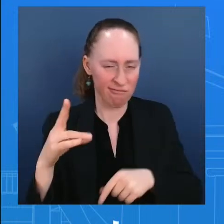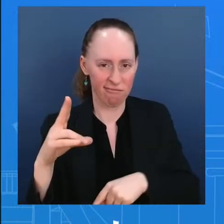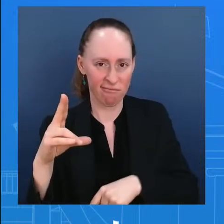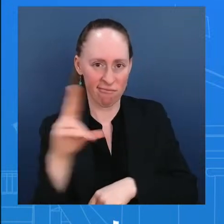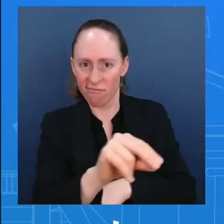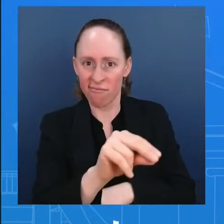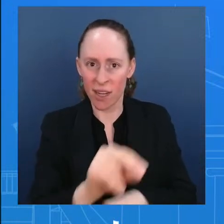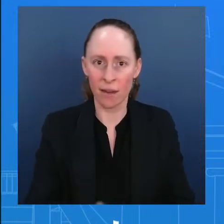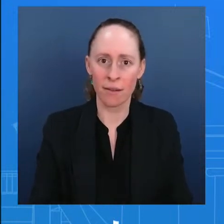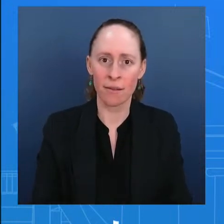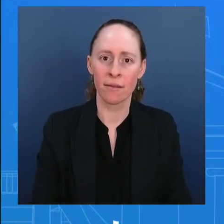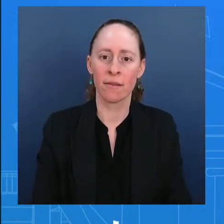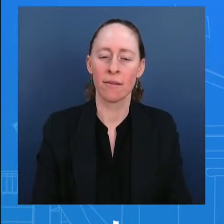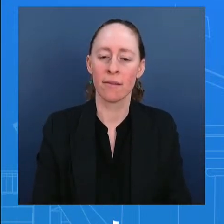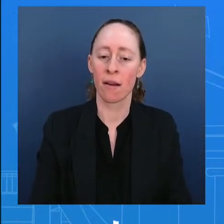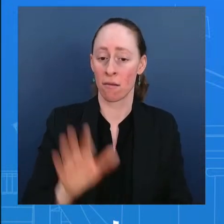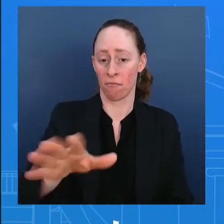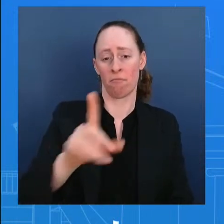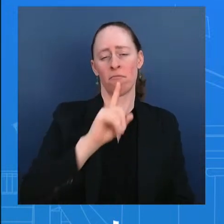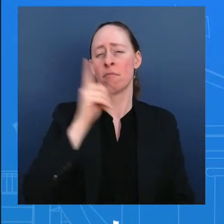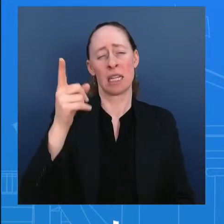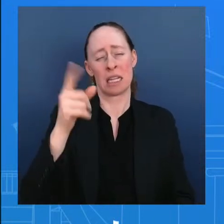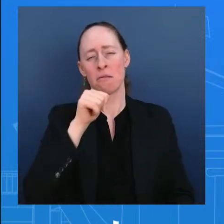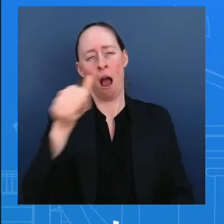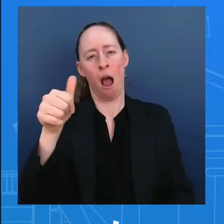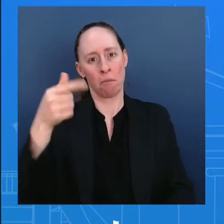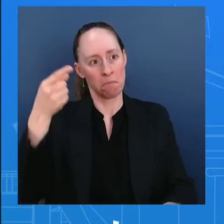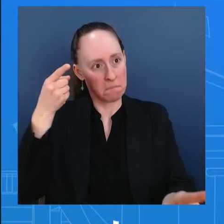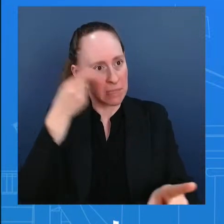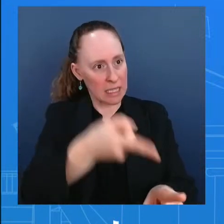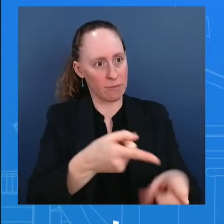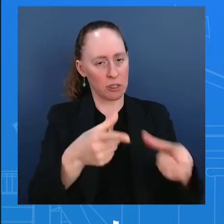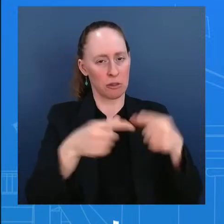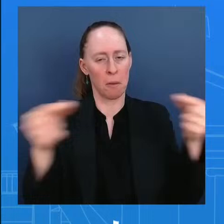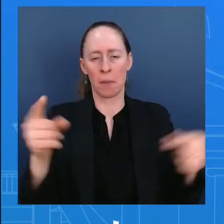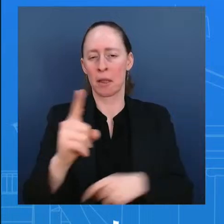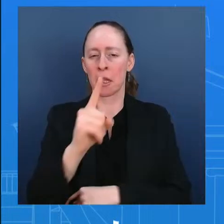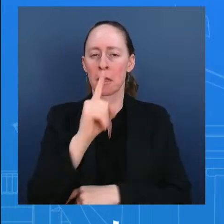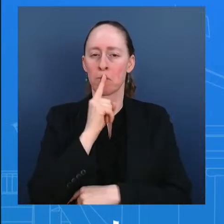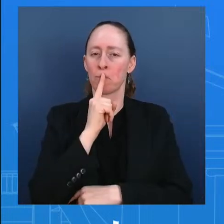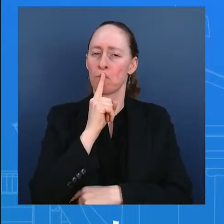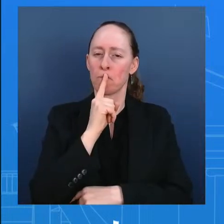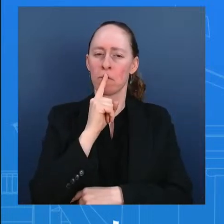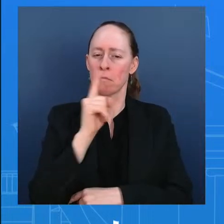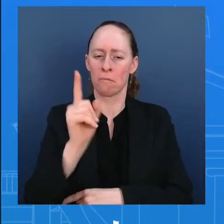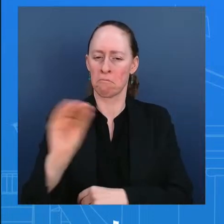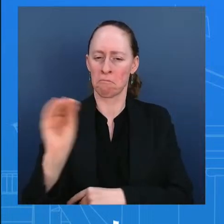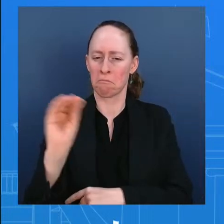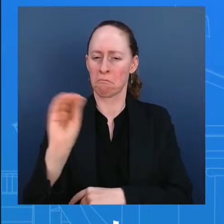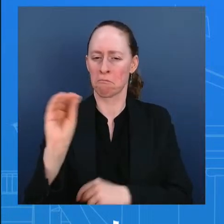This -- we have a strong alliance with Japan. We have worked together -- as you know,